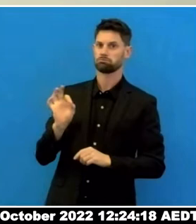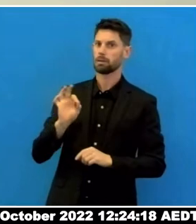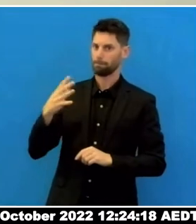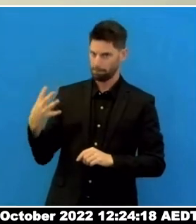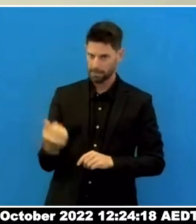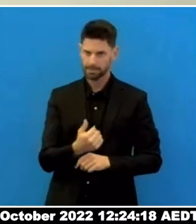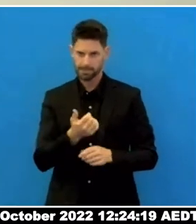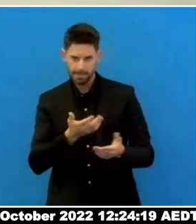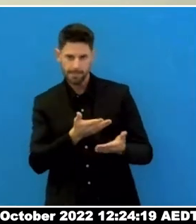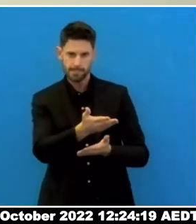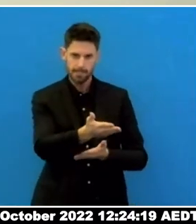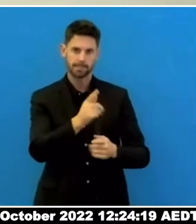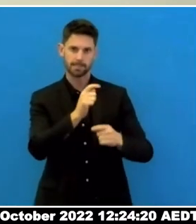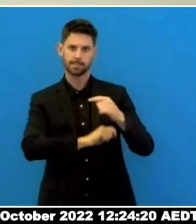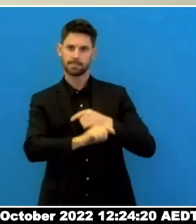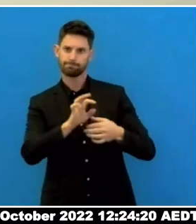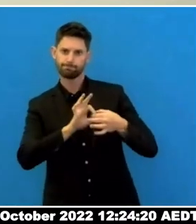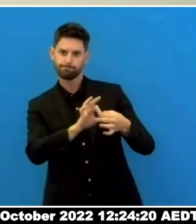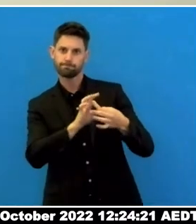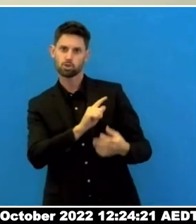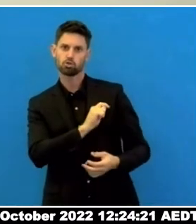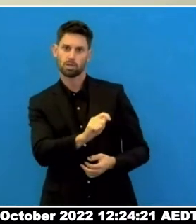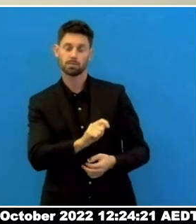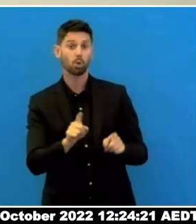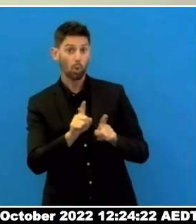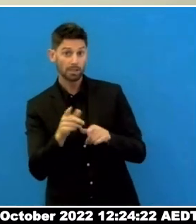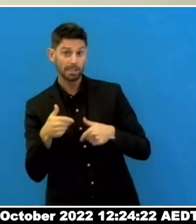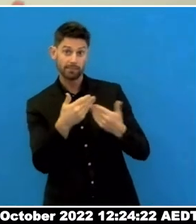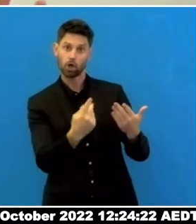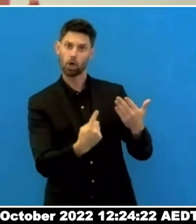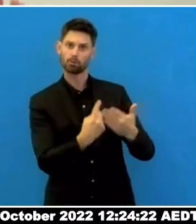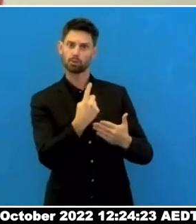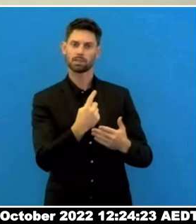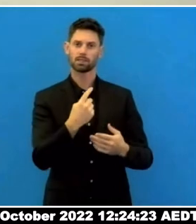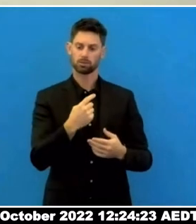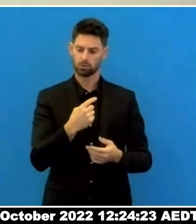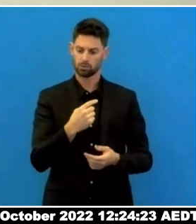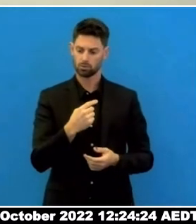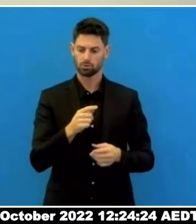Increasing choice and control. So, that impacts on all sorts of what people might think